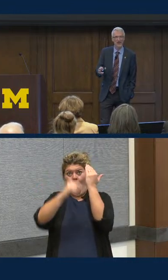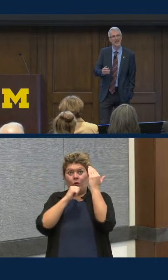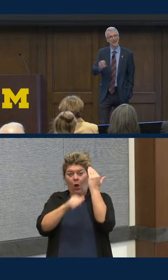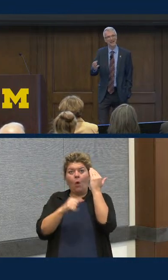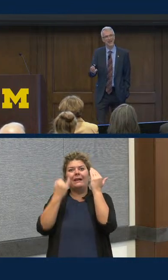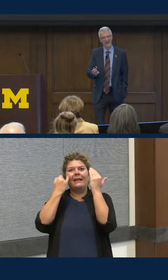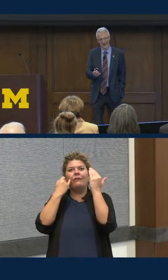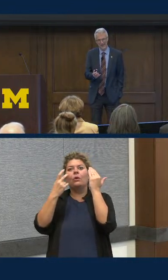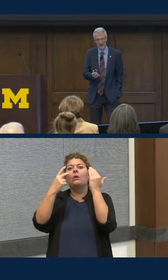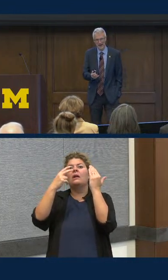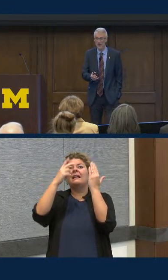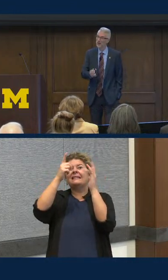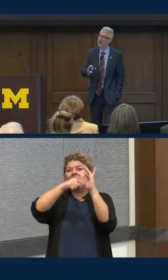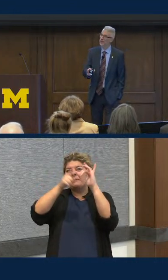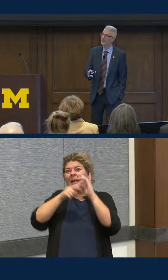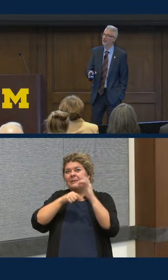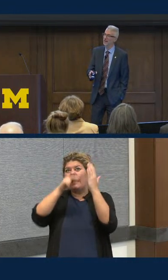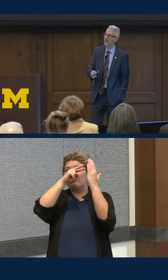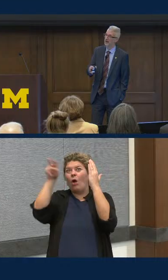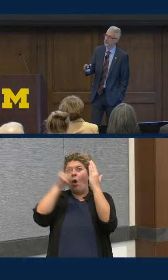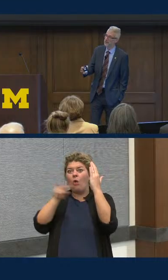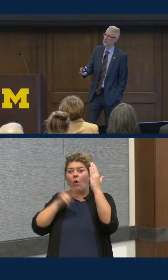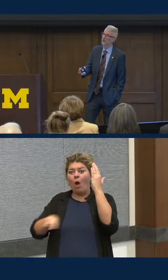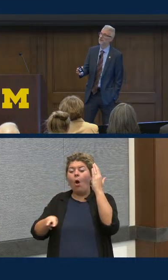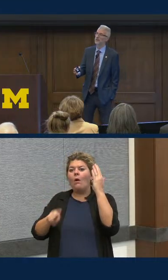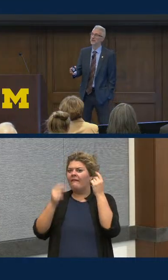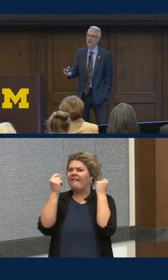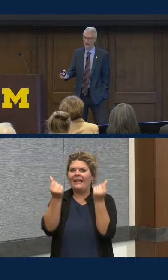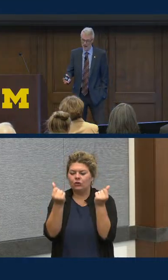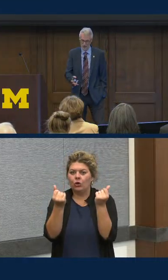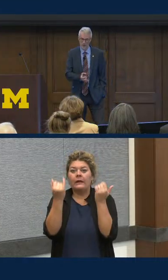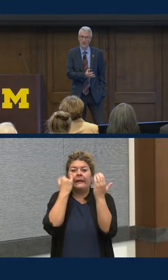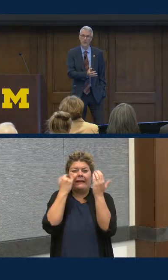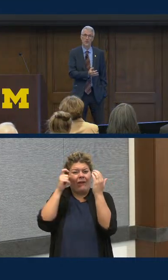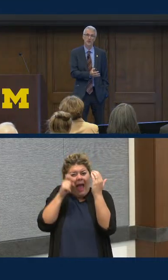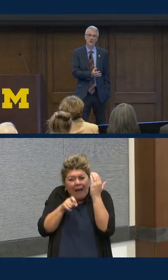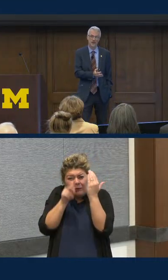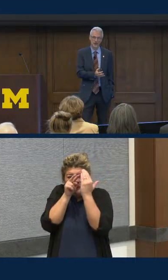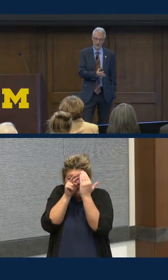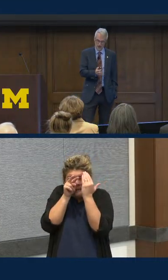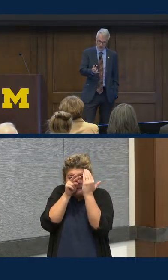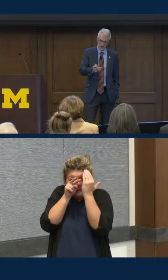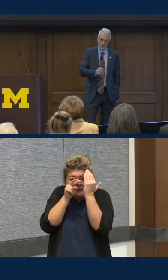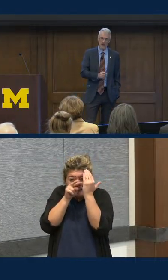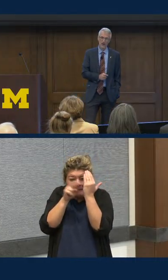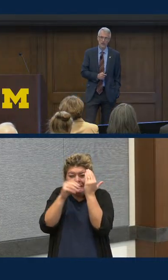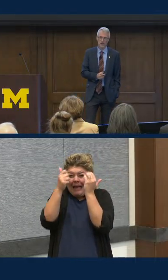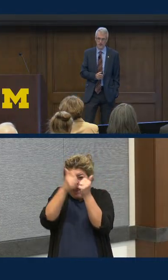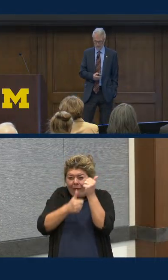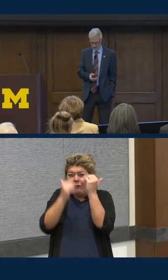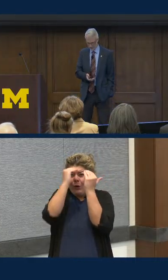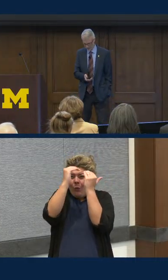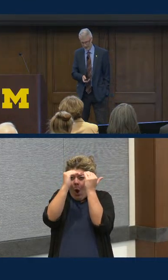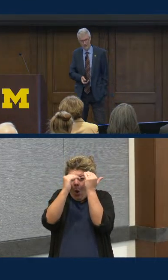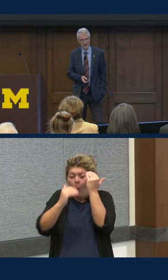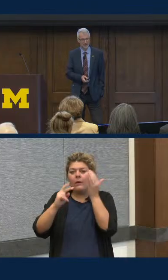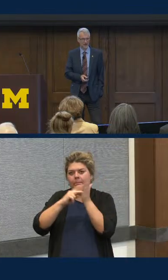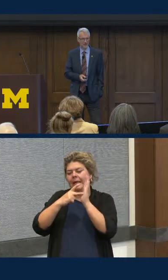and takes less time and less data and need sophisticated algorithms for a decent image